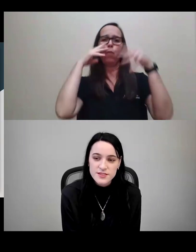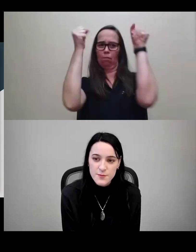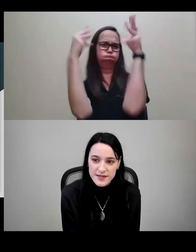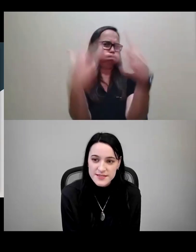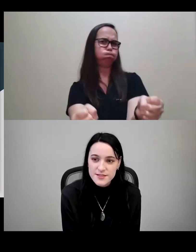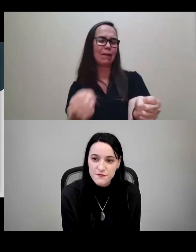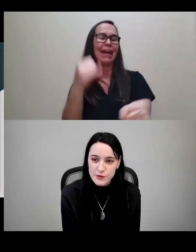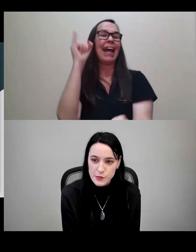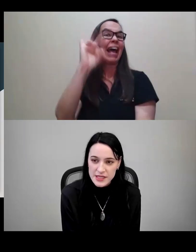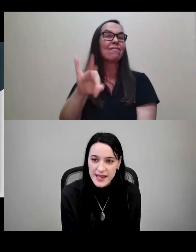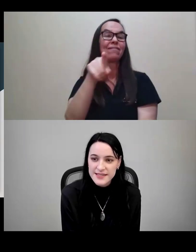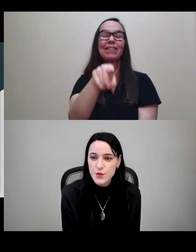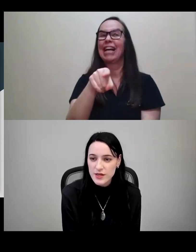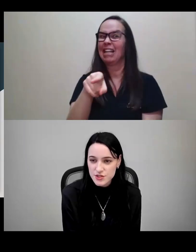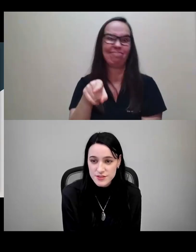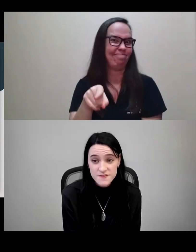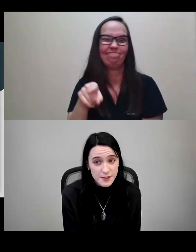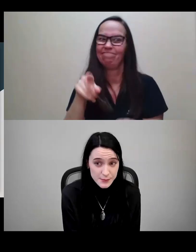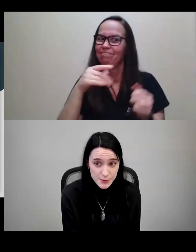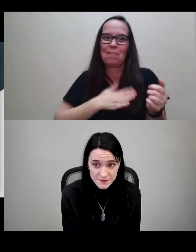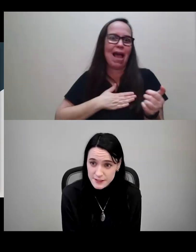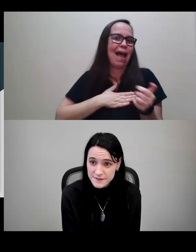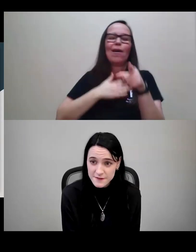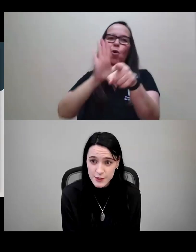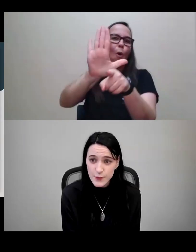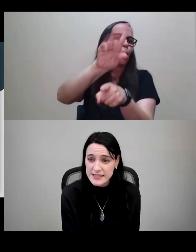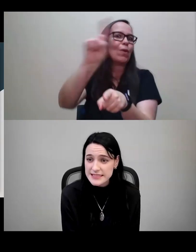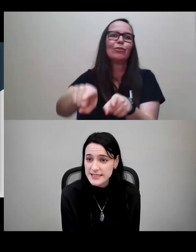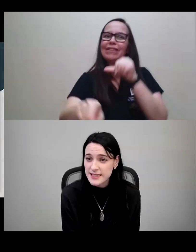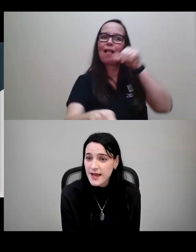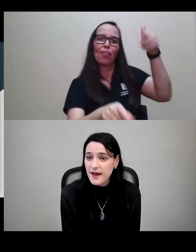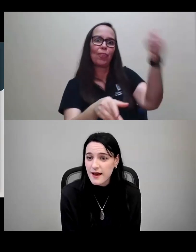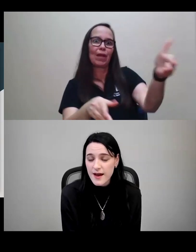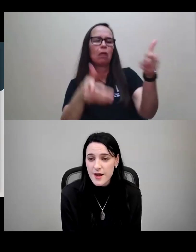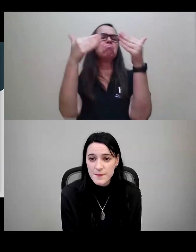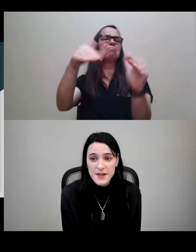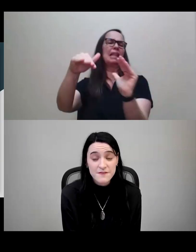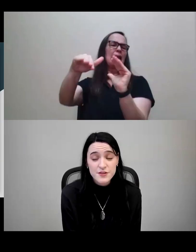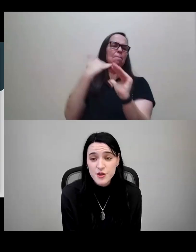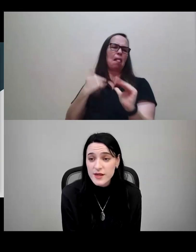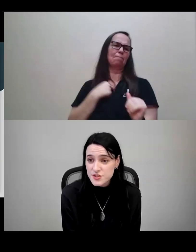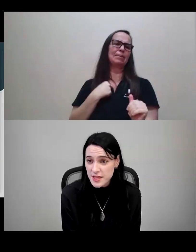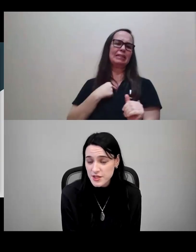So I'll summarize some frequently asked questions very briefly very quickly. If your question